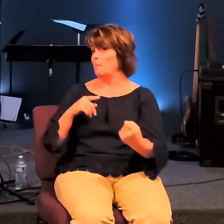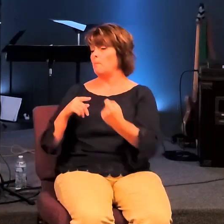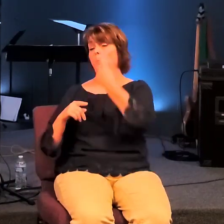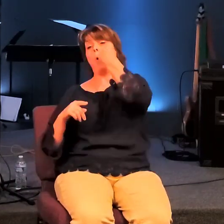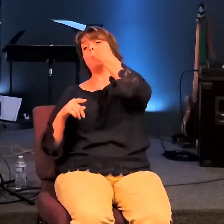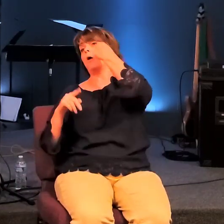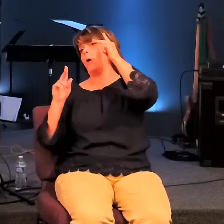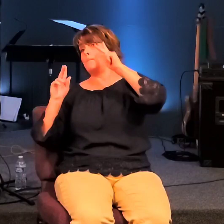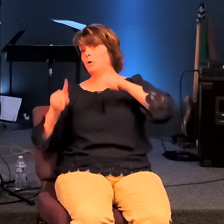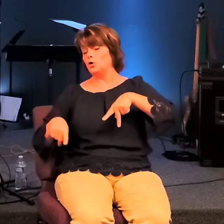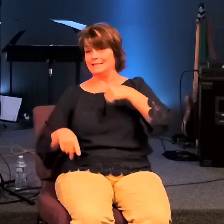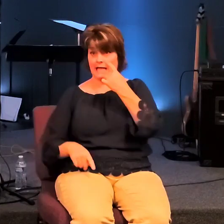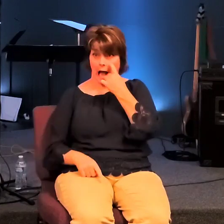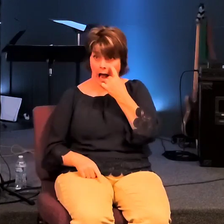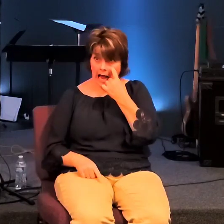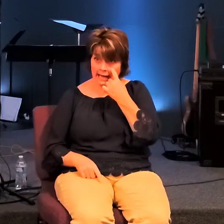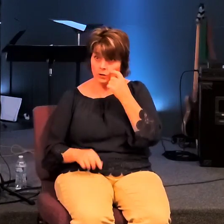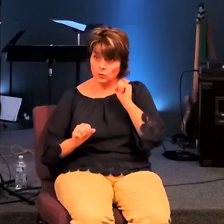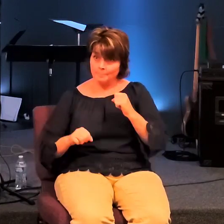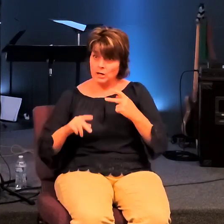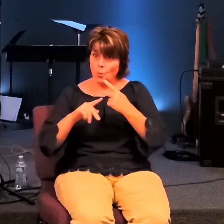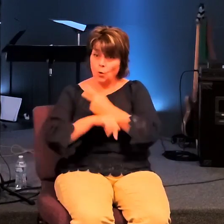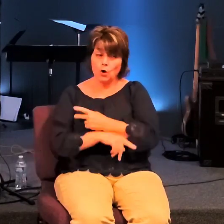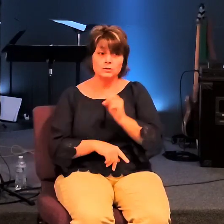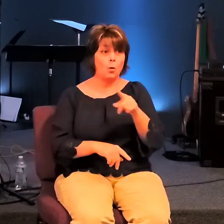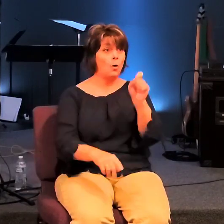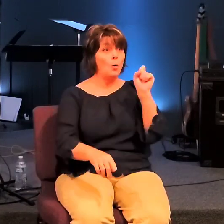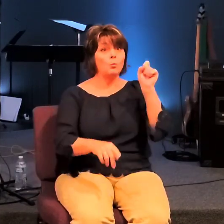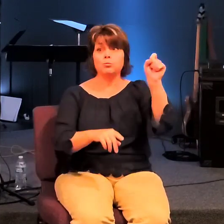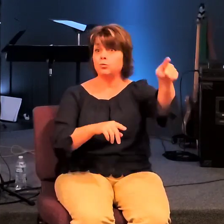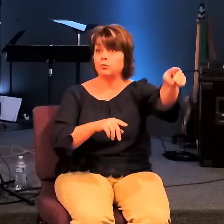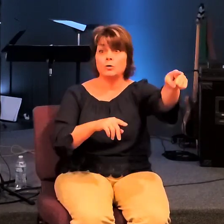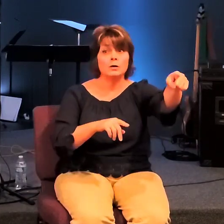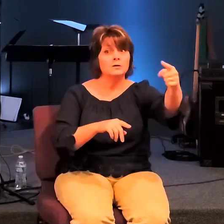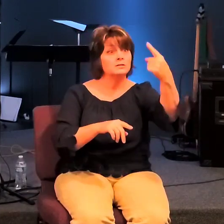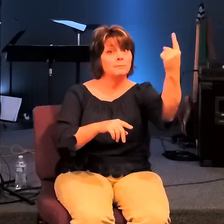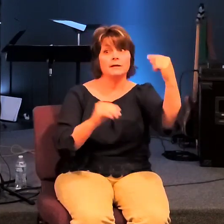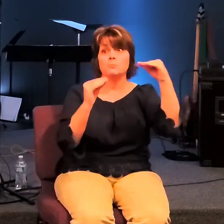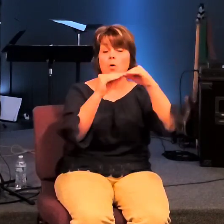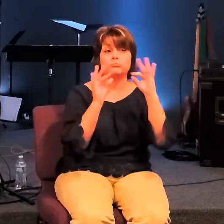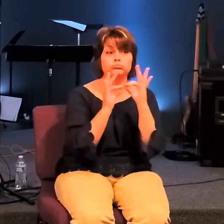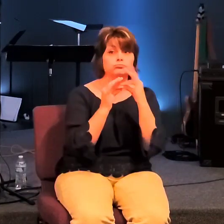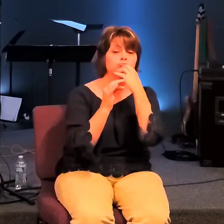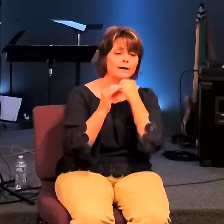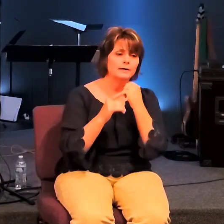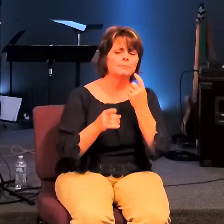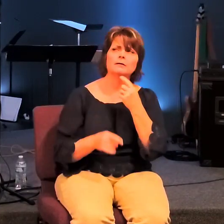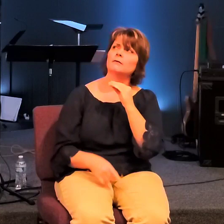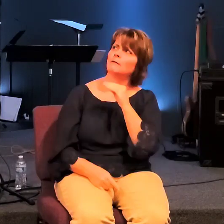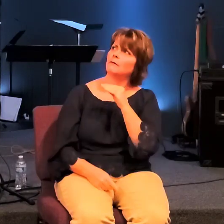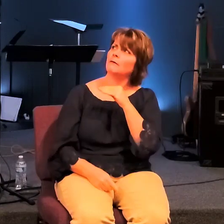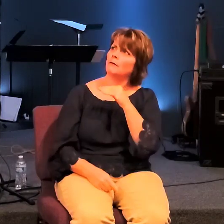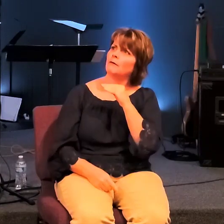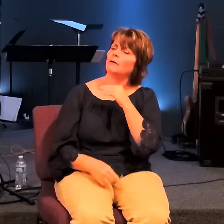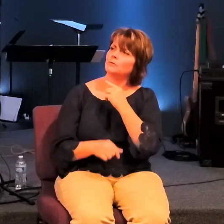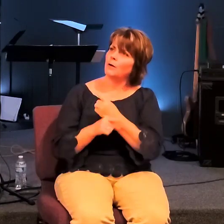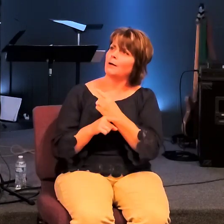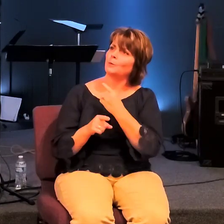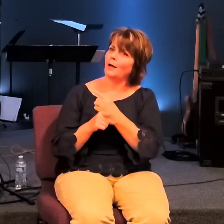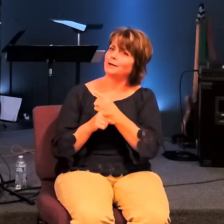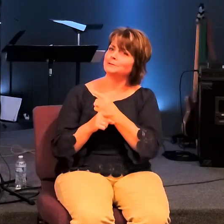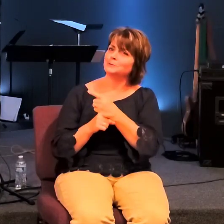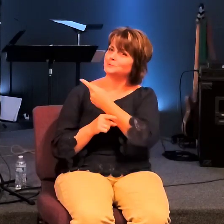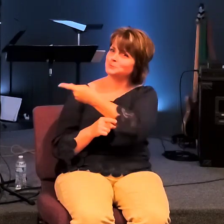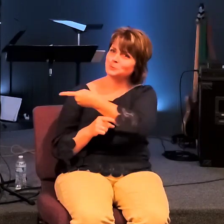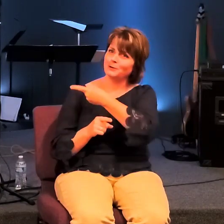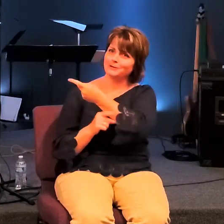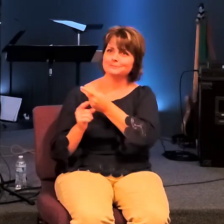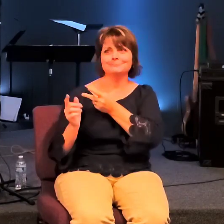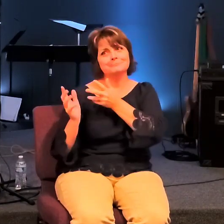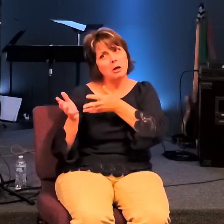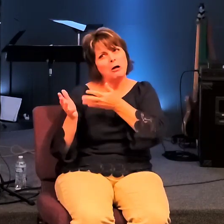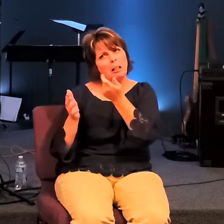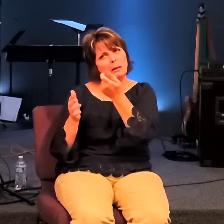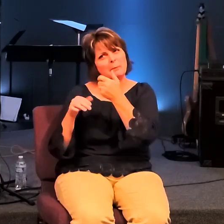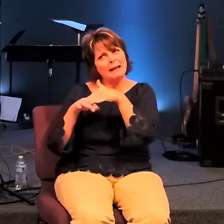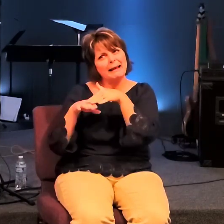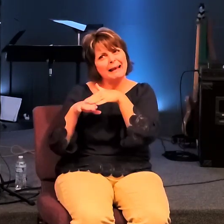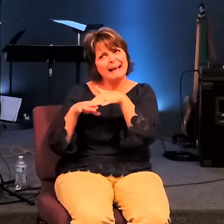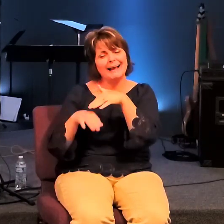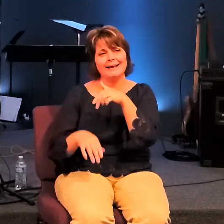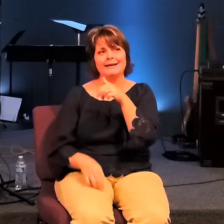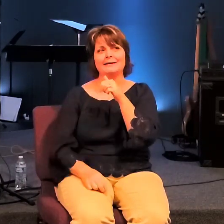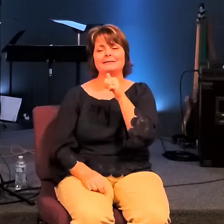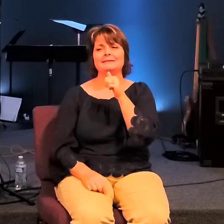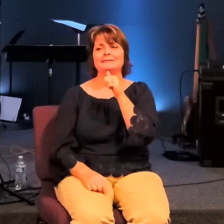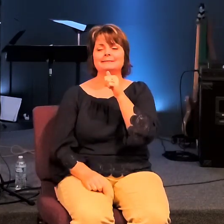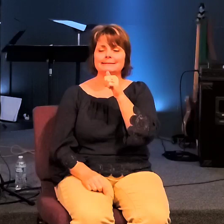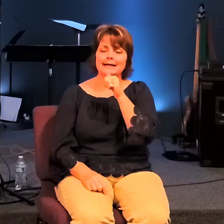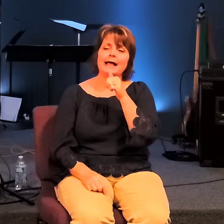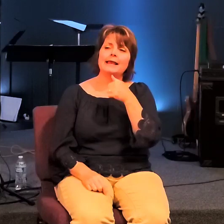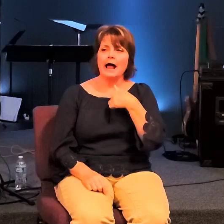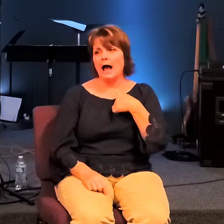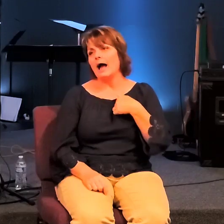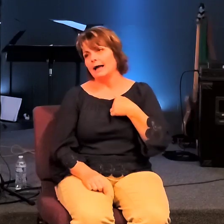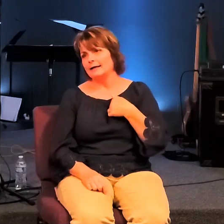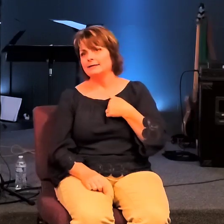know that it might not be able to be replaced or removed or whatever I've been meaning to